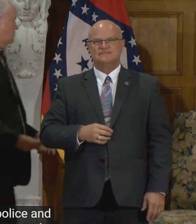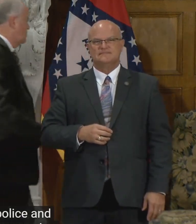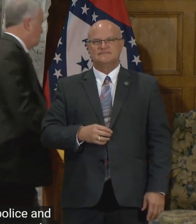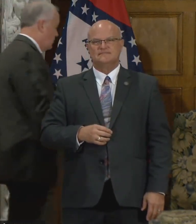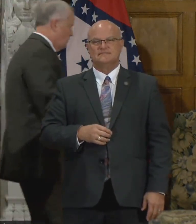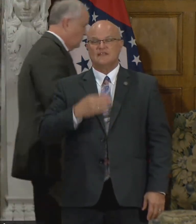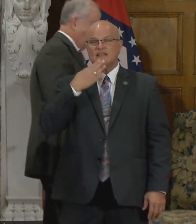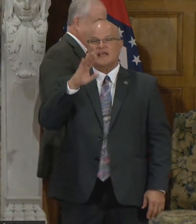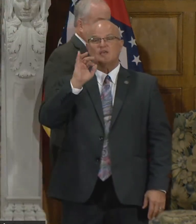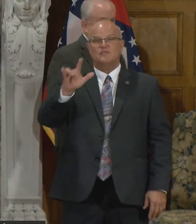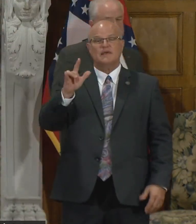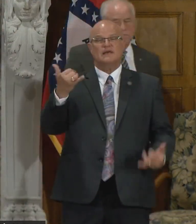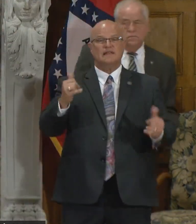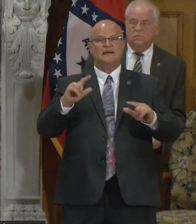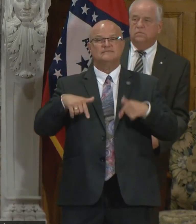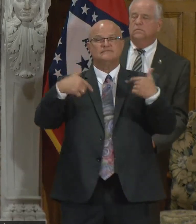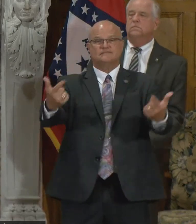Thank you bill. With that, we'll take any questions.